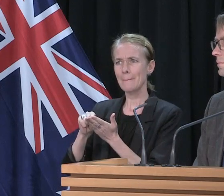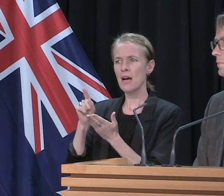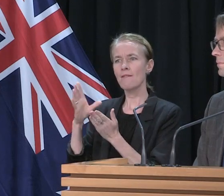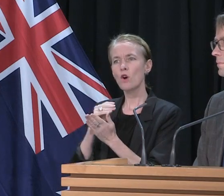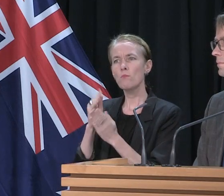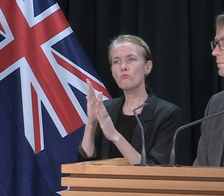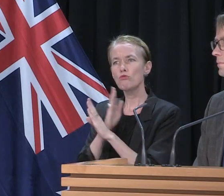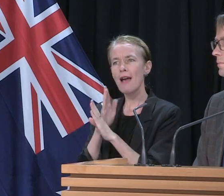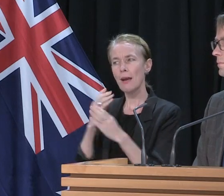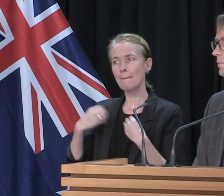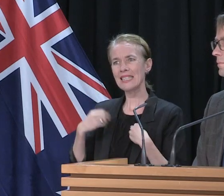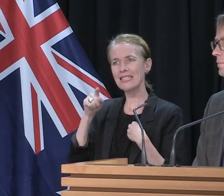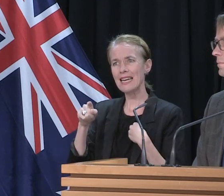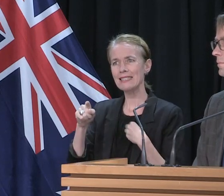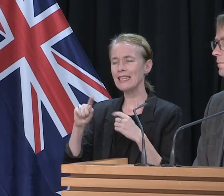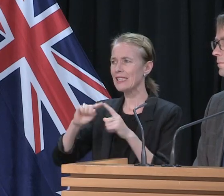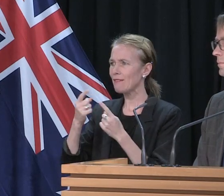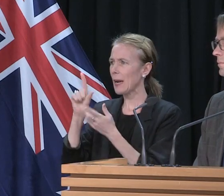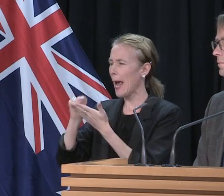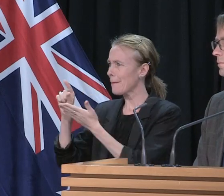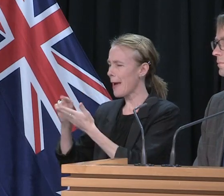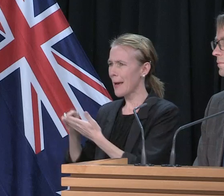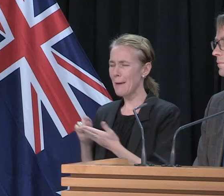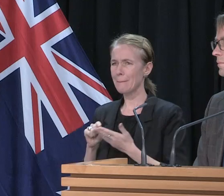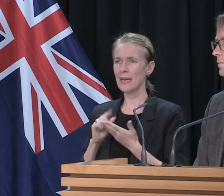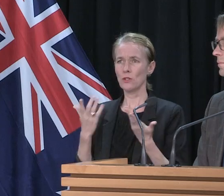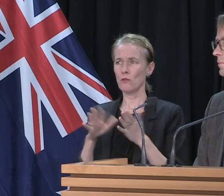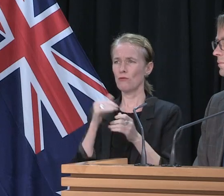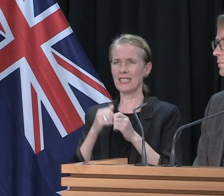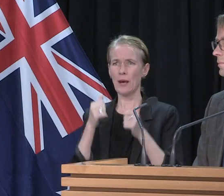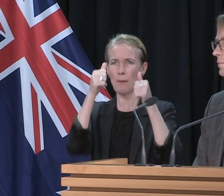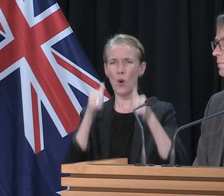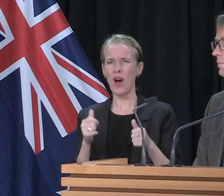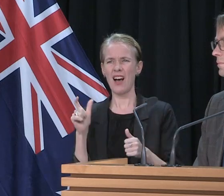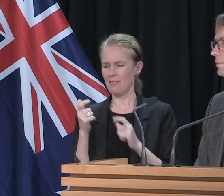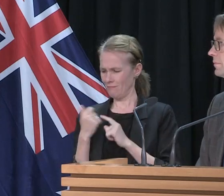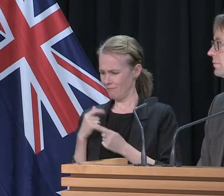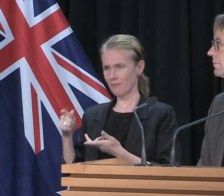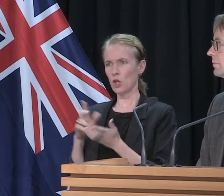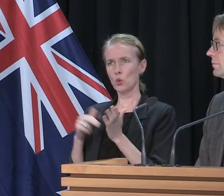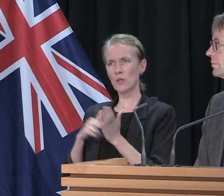meantime, all these private sector apps came out, did that